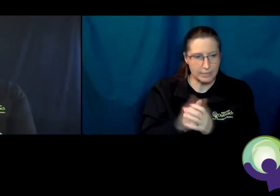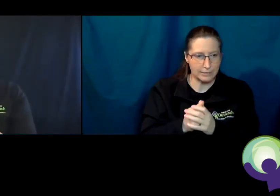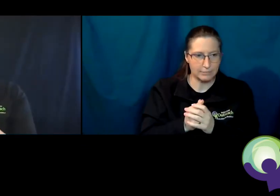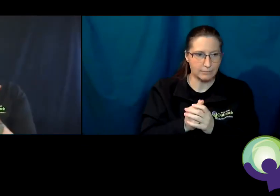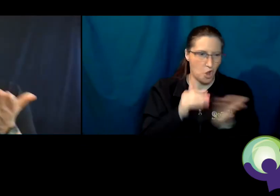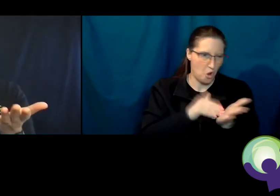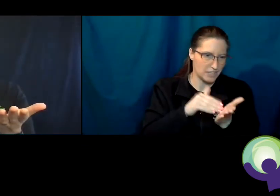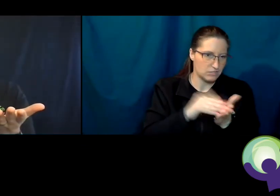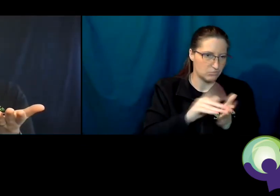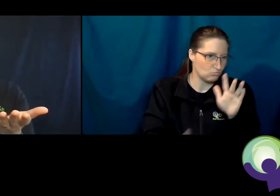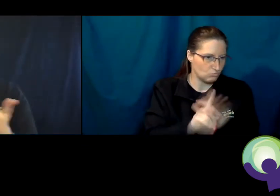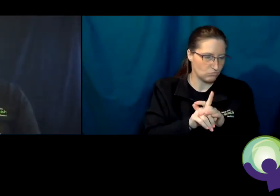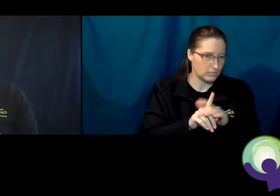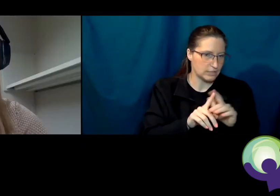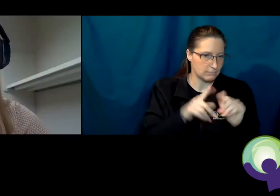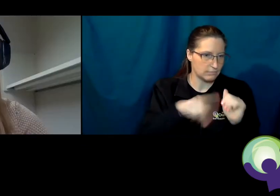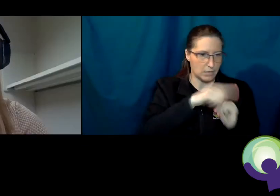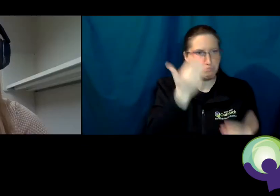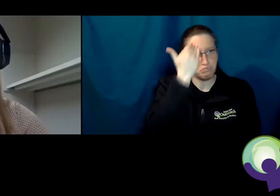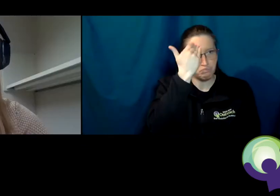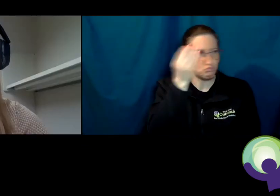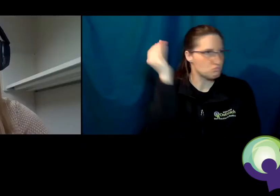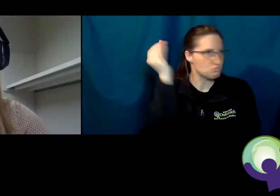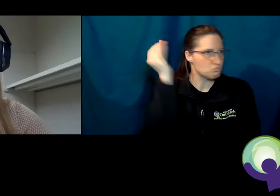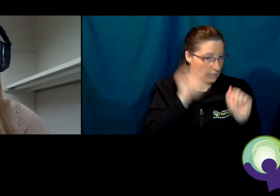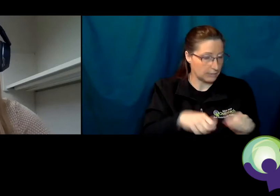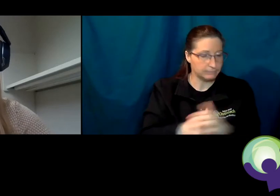be aware of?